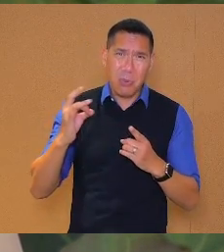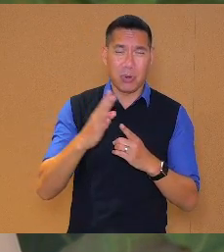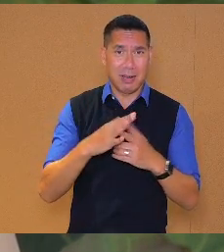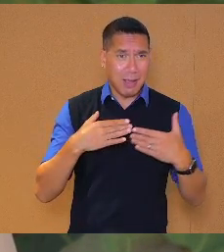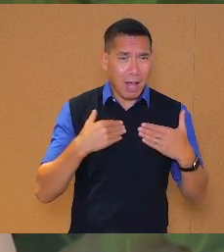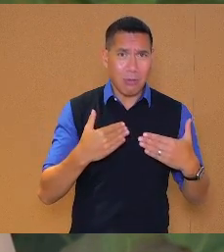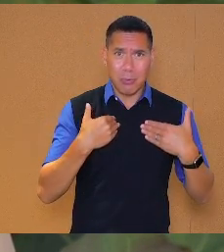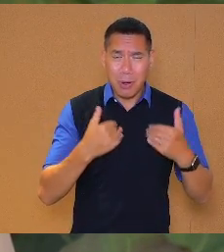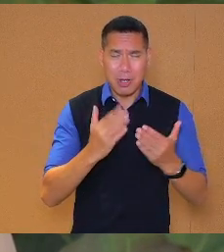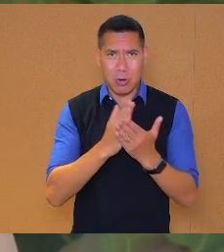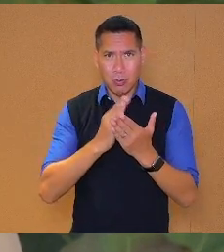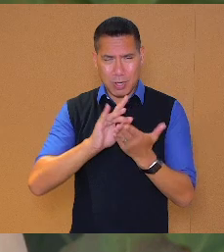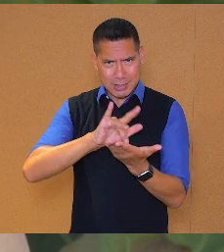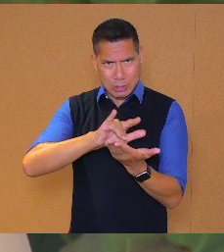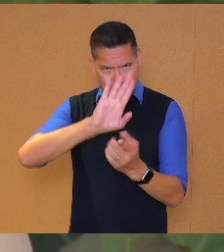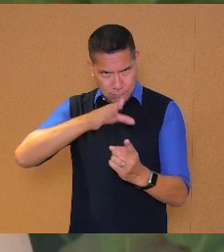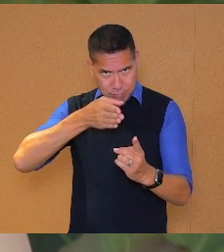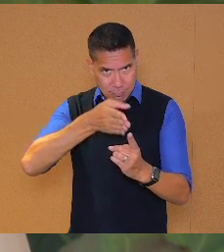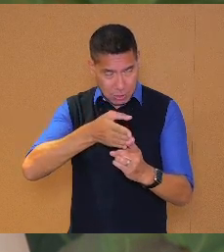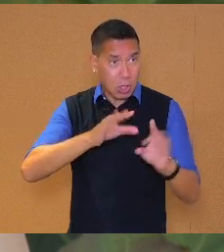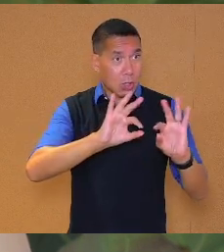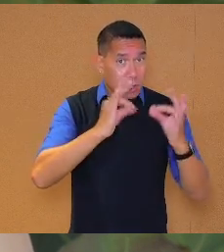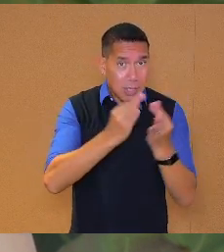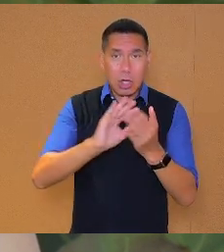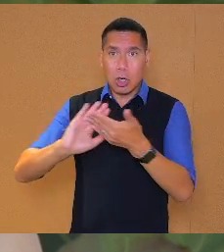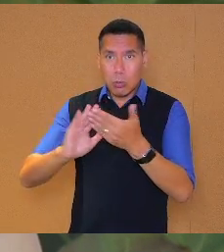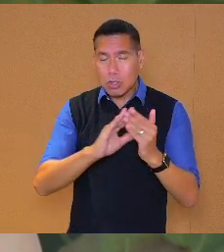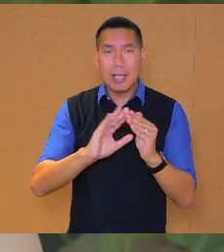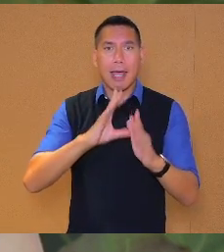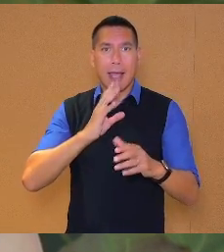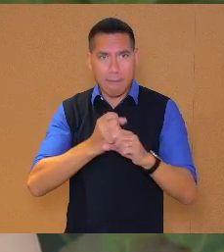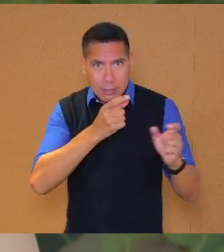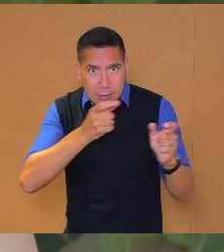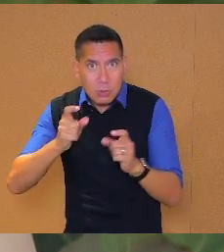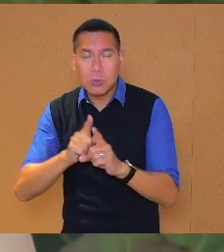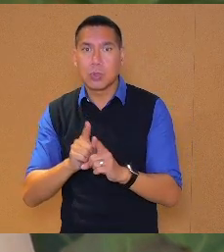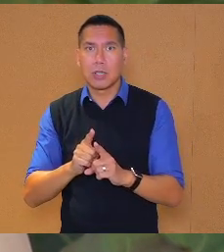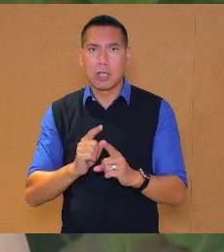2020 and 2021 showed us that our work is more important than ever, with health and being -- health and well-being being a